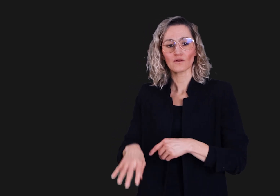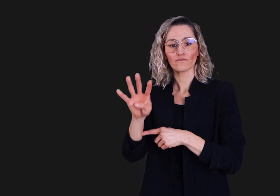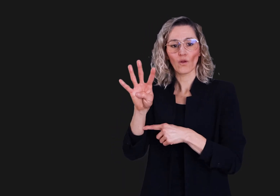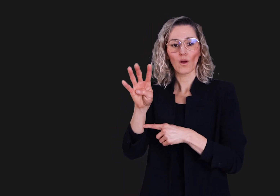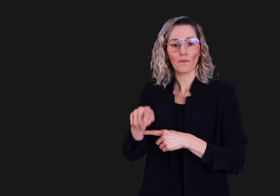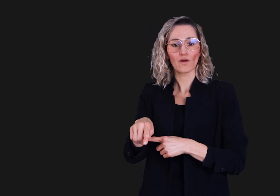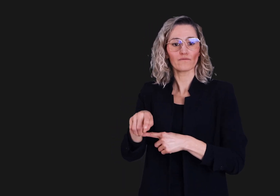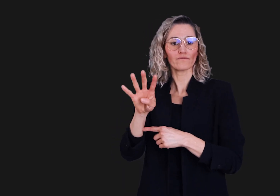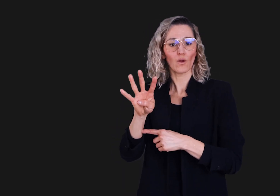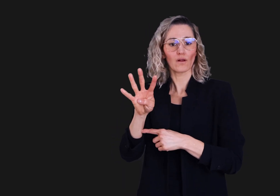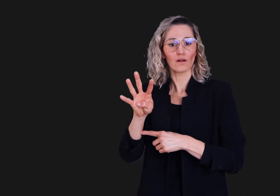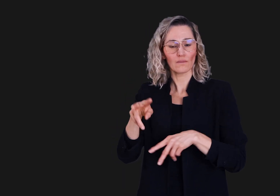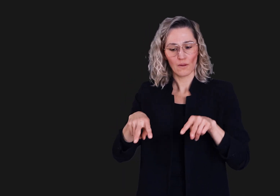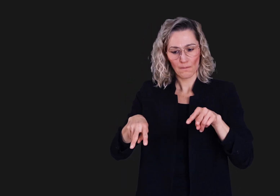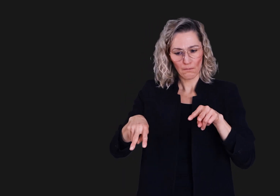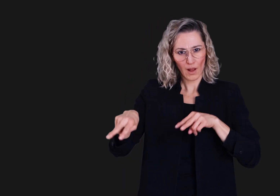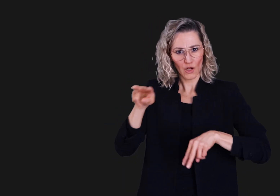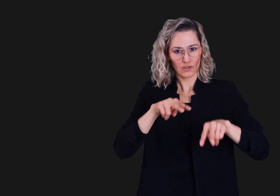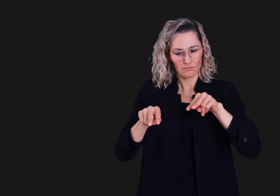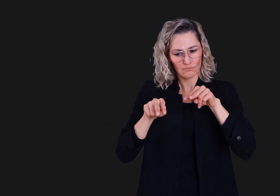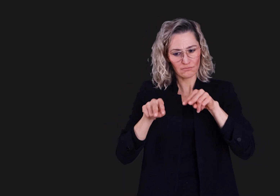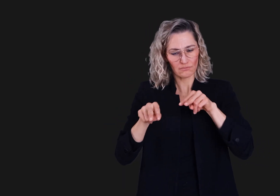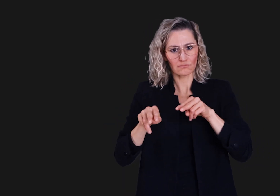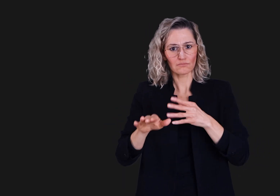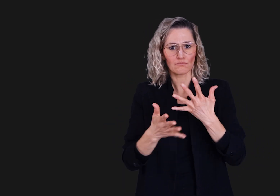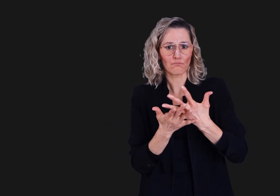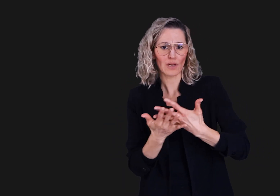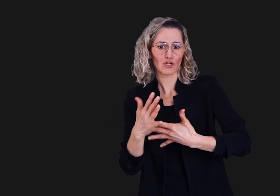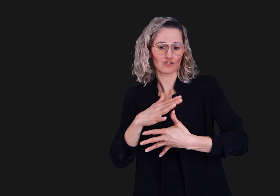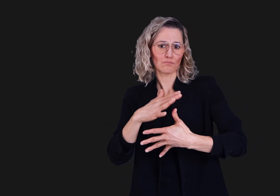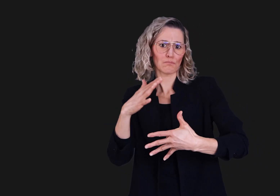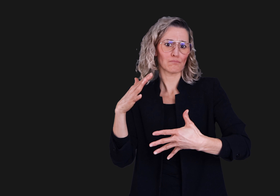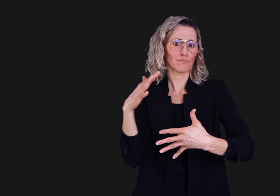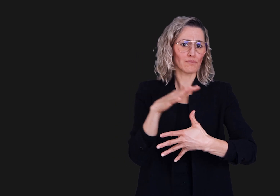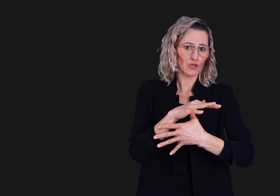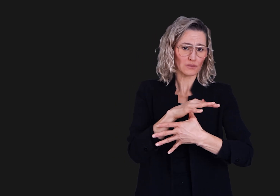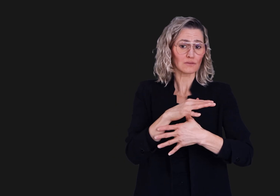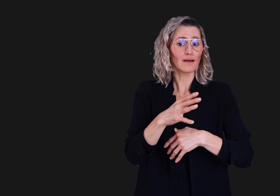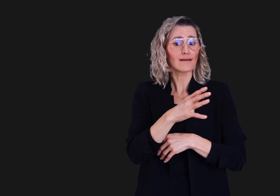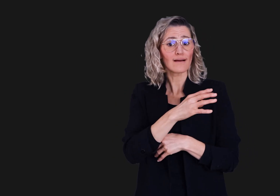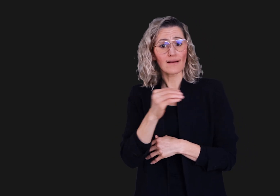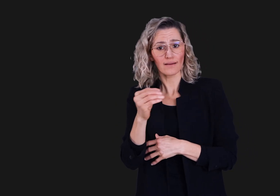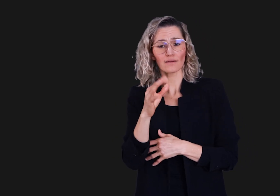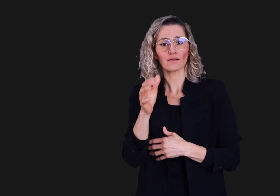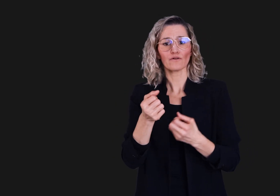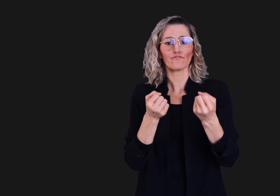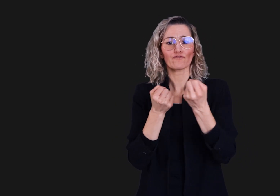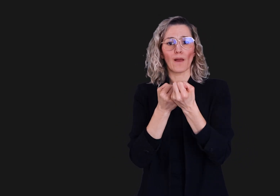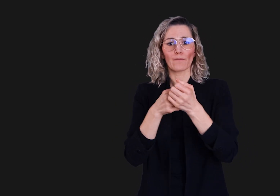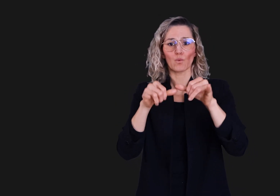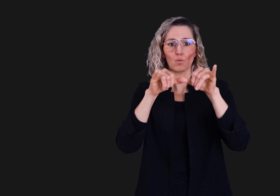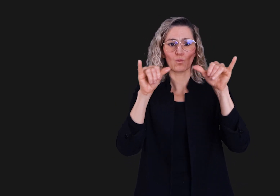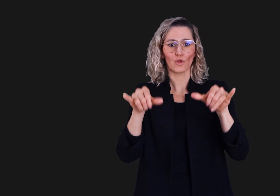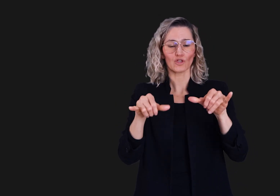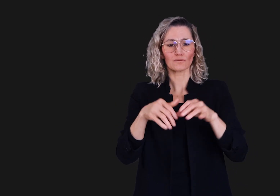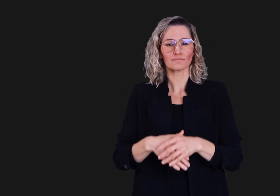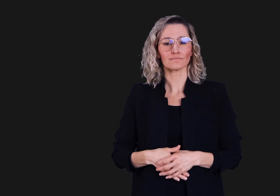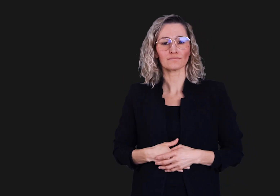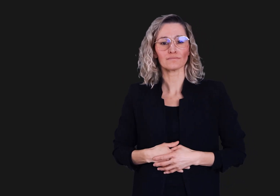4.4. Monitoring priorities and framework